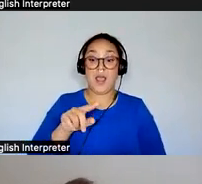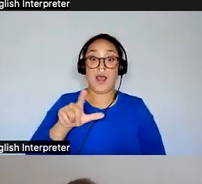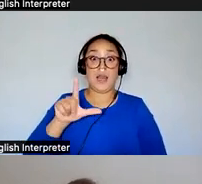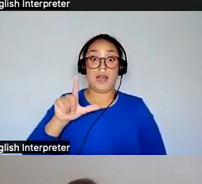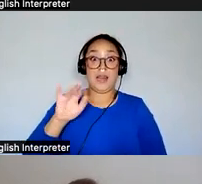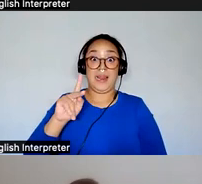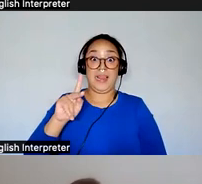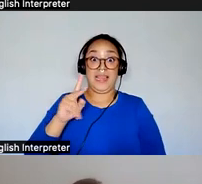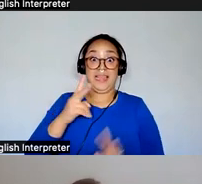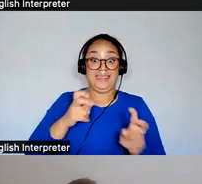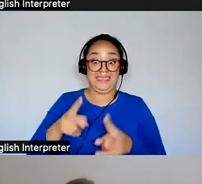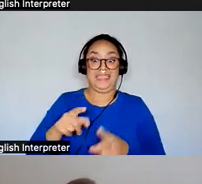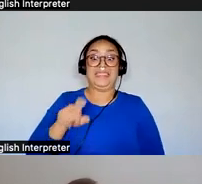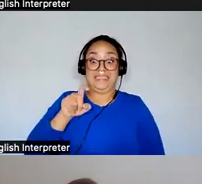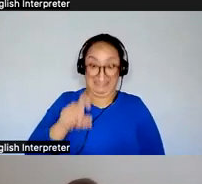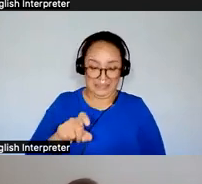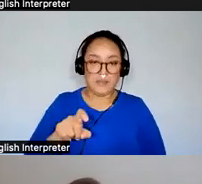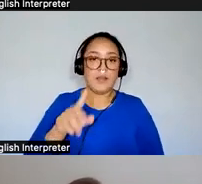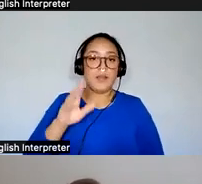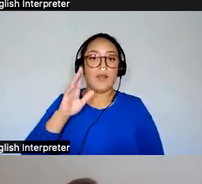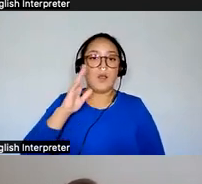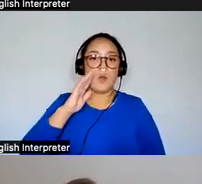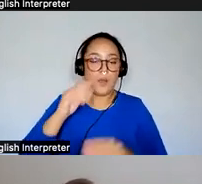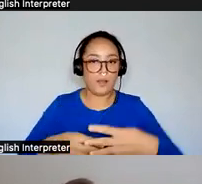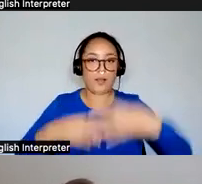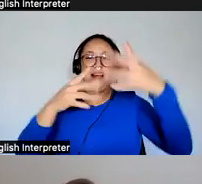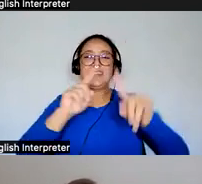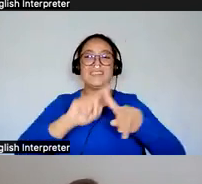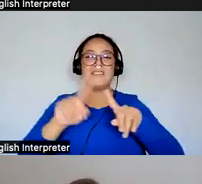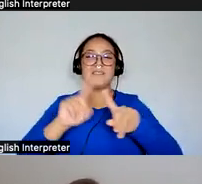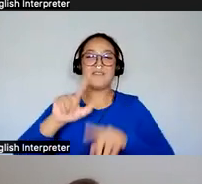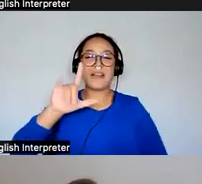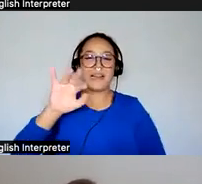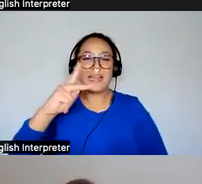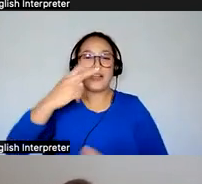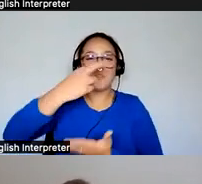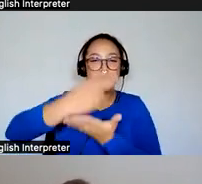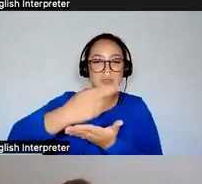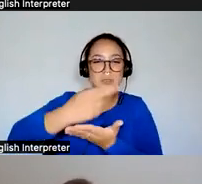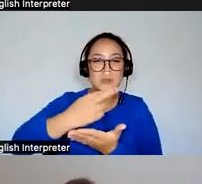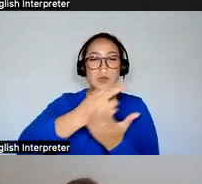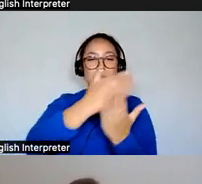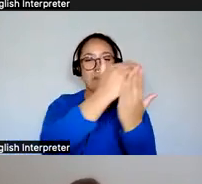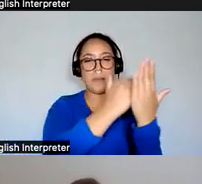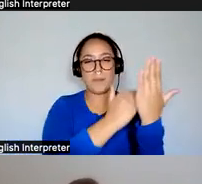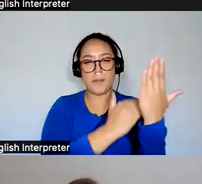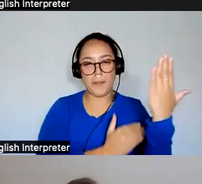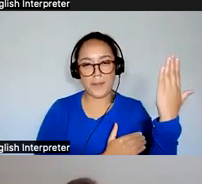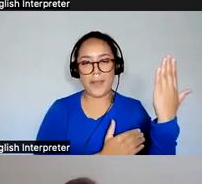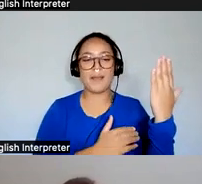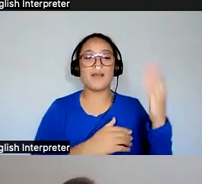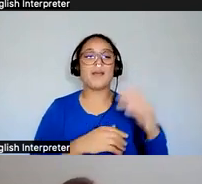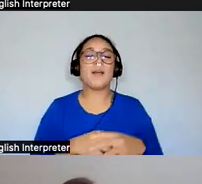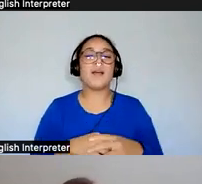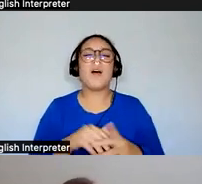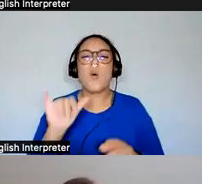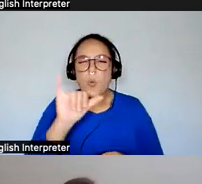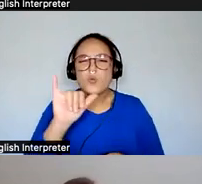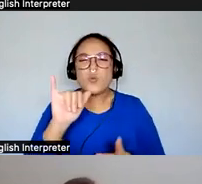And again, don't worry, we'll copy that or like will reiterate that in the communication folder in the session.